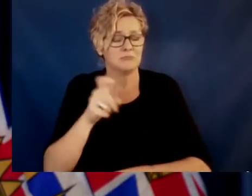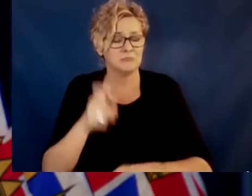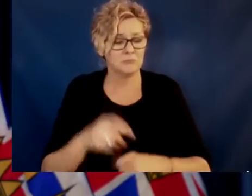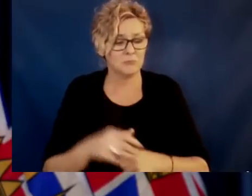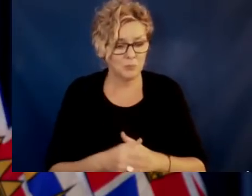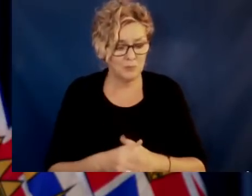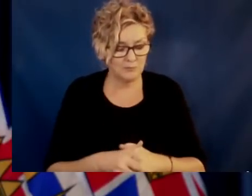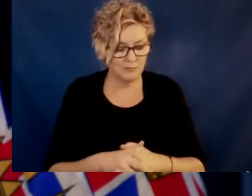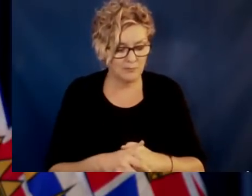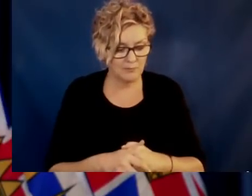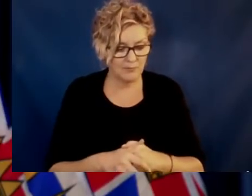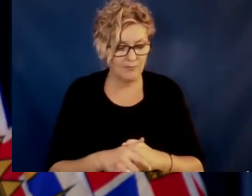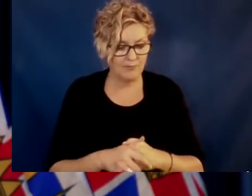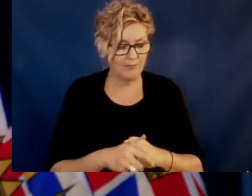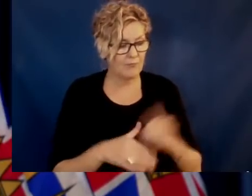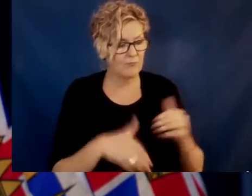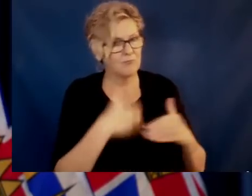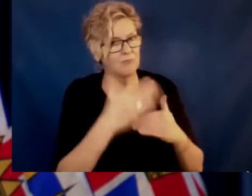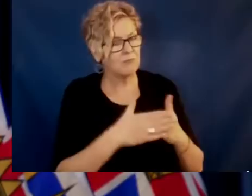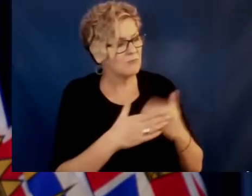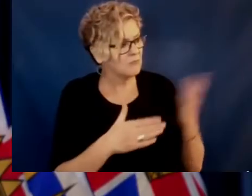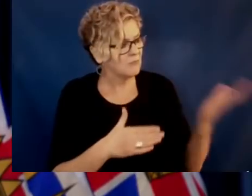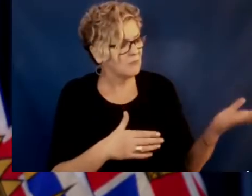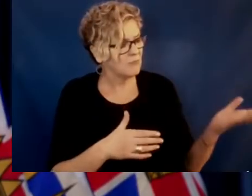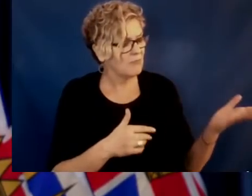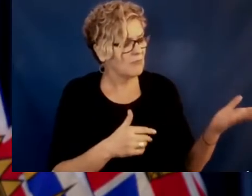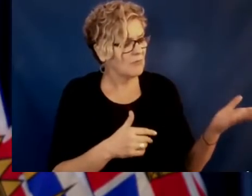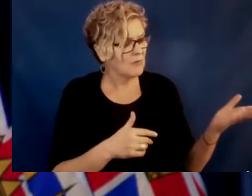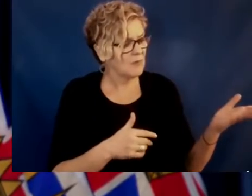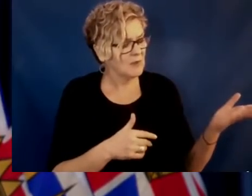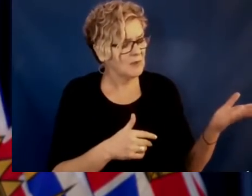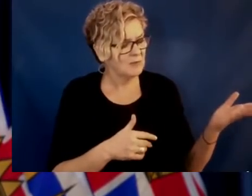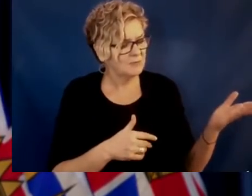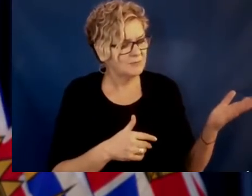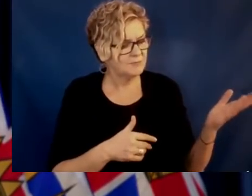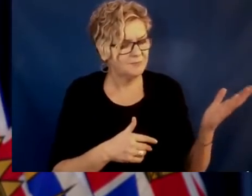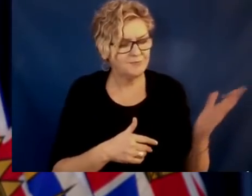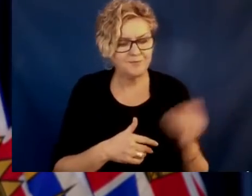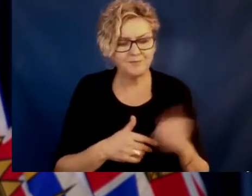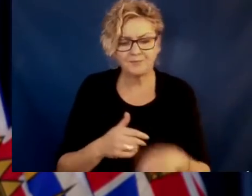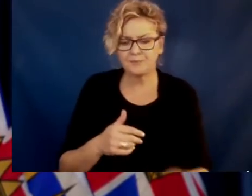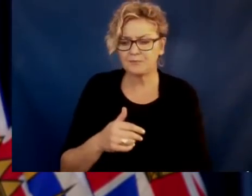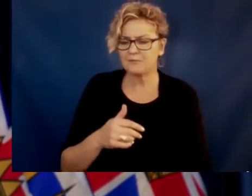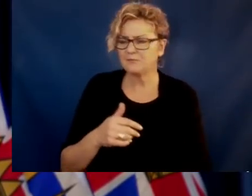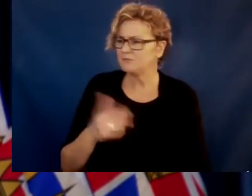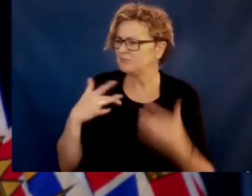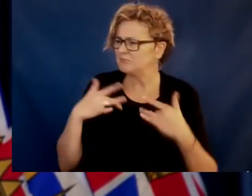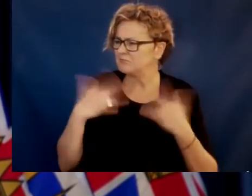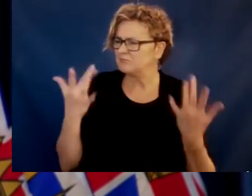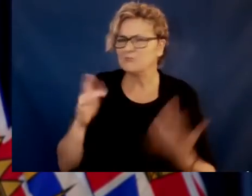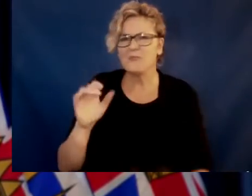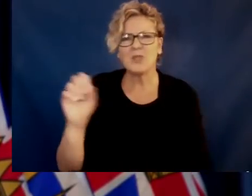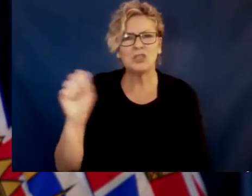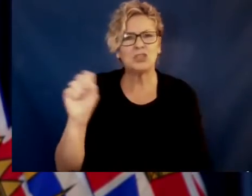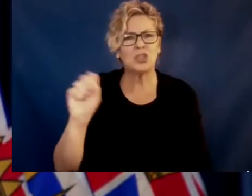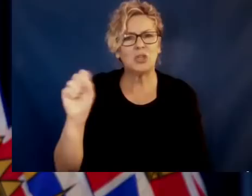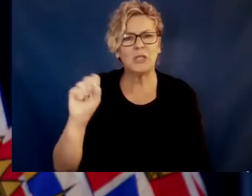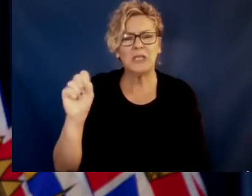About 80 per cent are in Fraser south, which seems to be mostly Surrey. Is is there something going on,